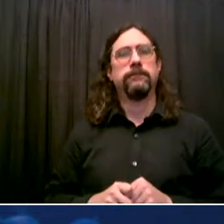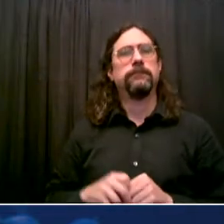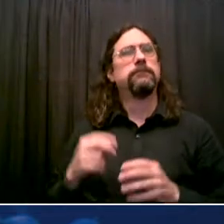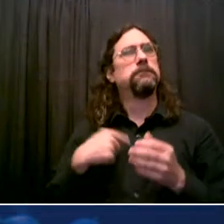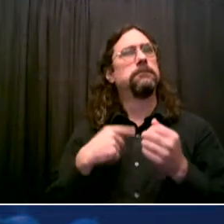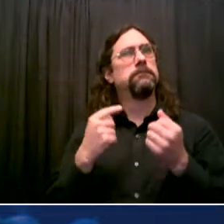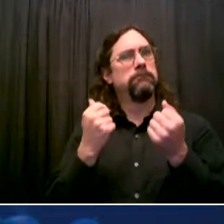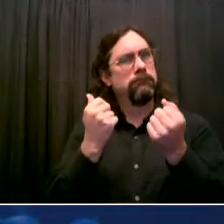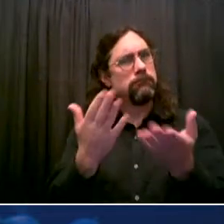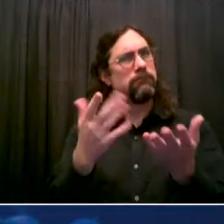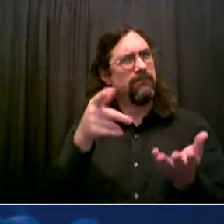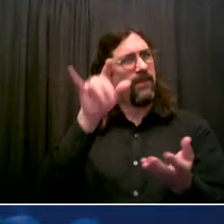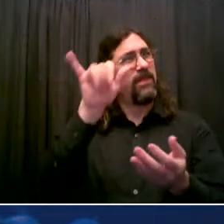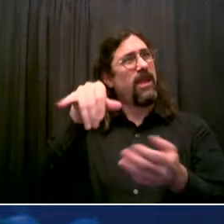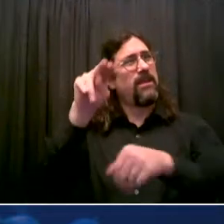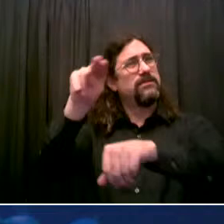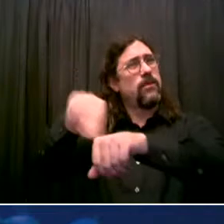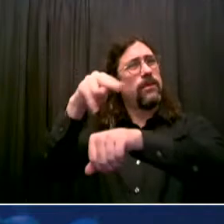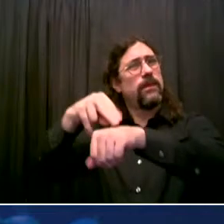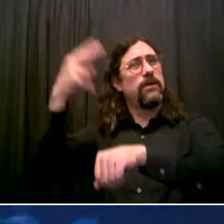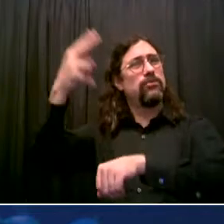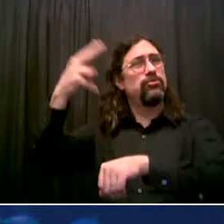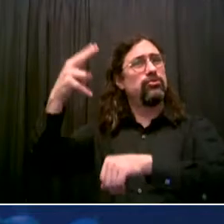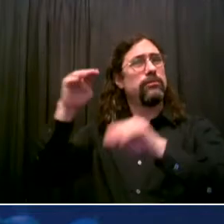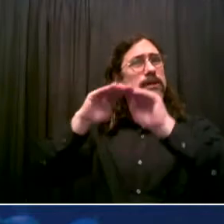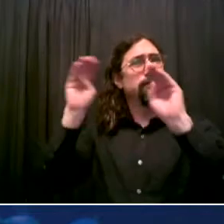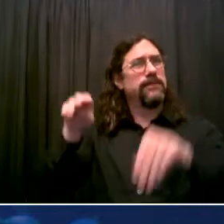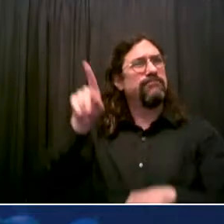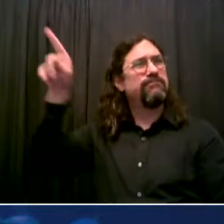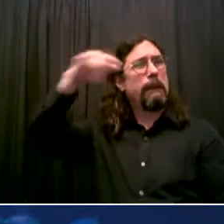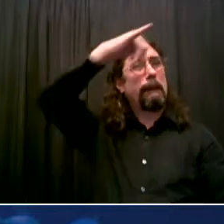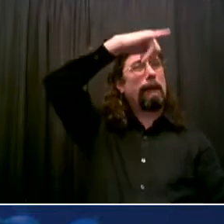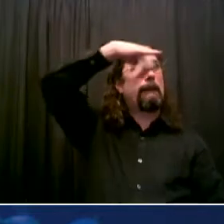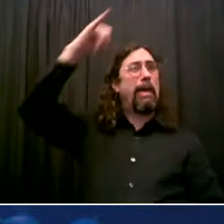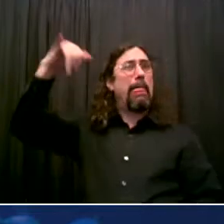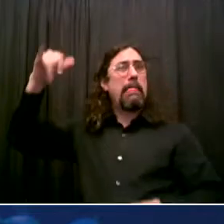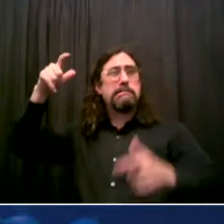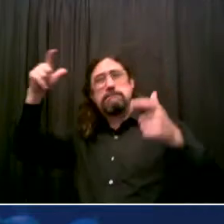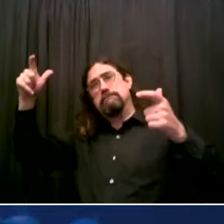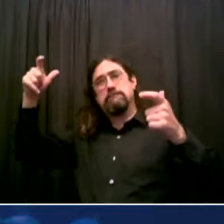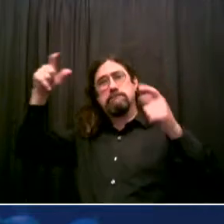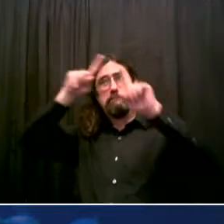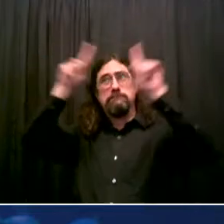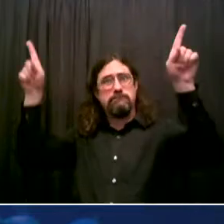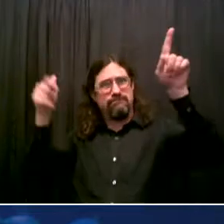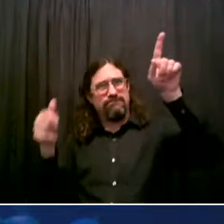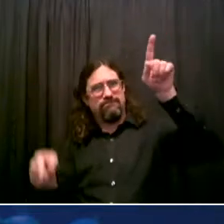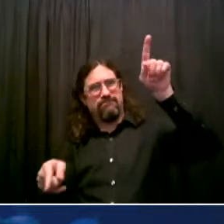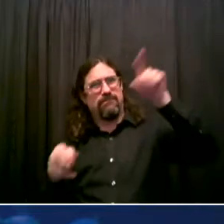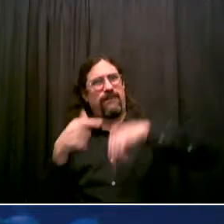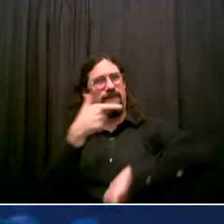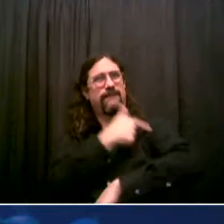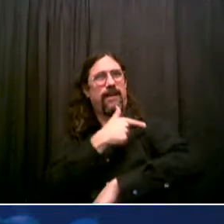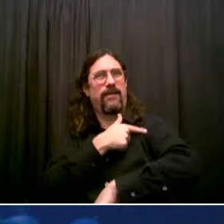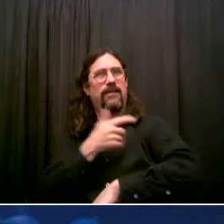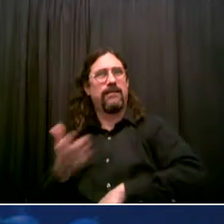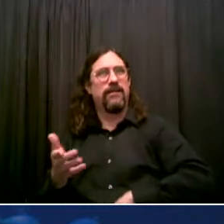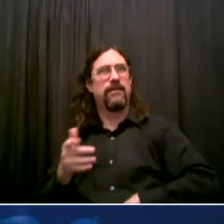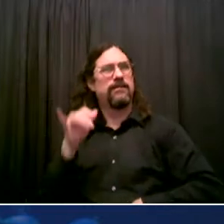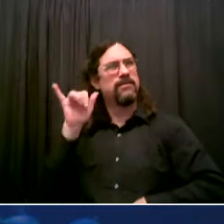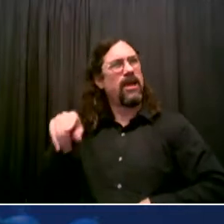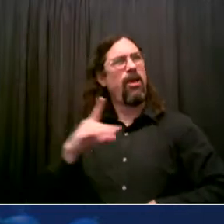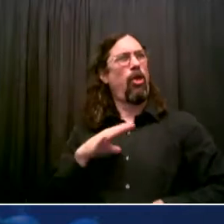FOR THOSE 12-15, YOU CAN GO TO